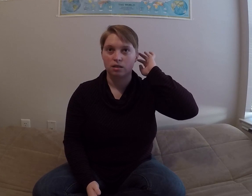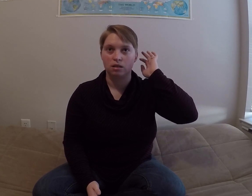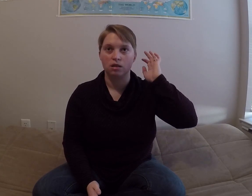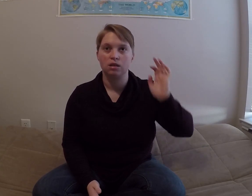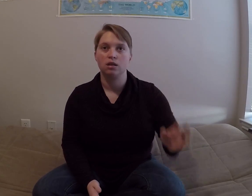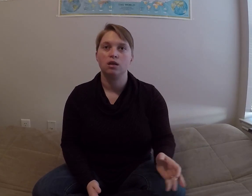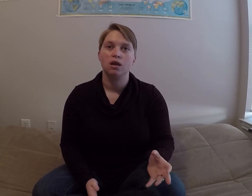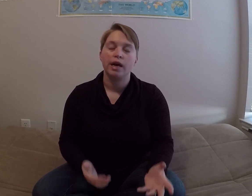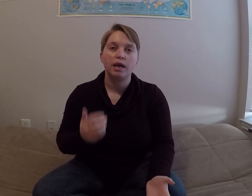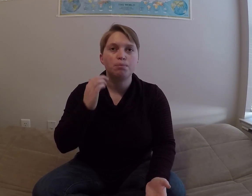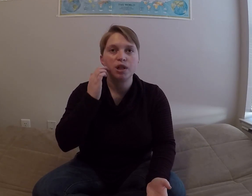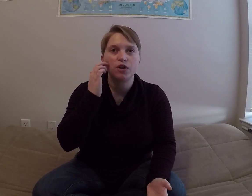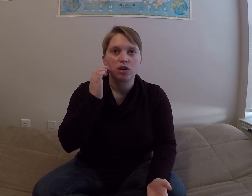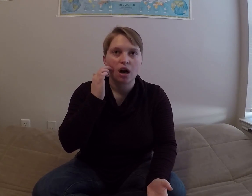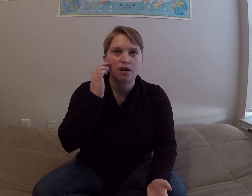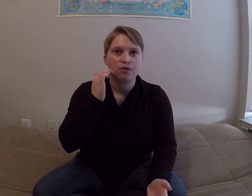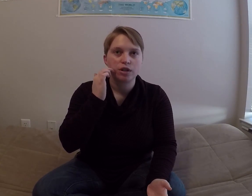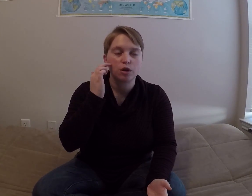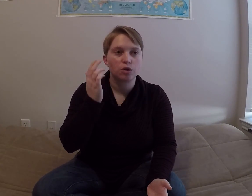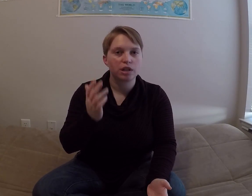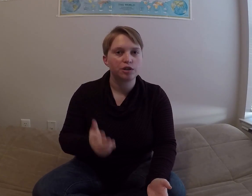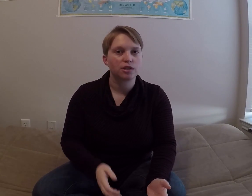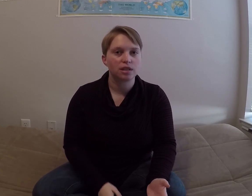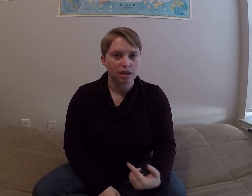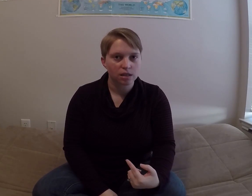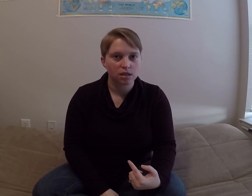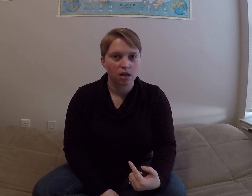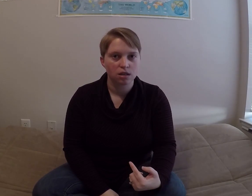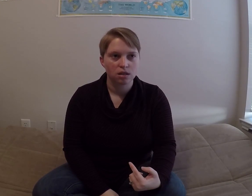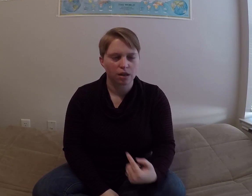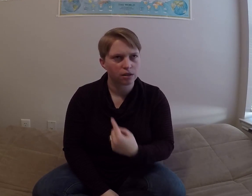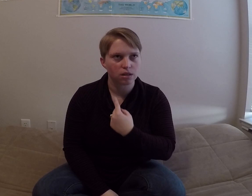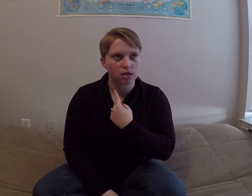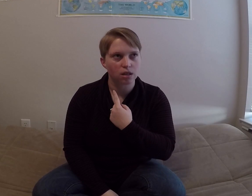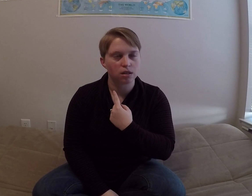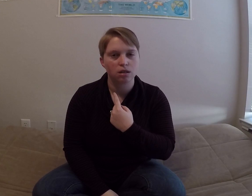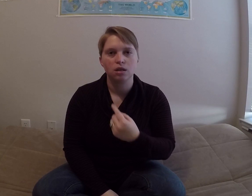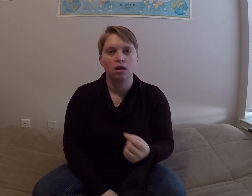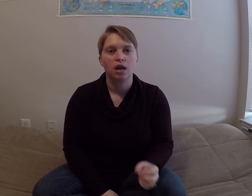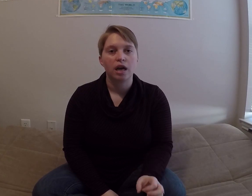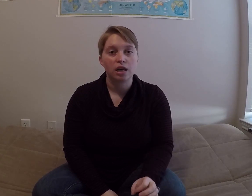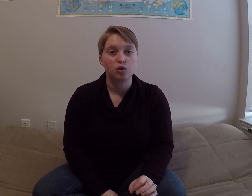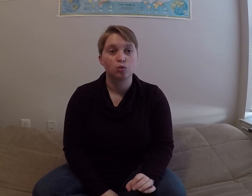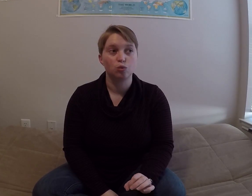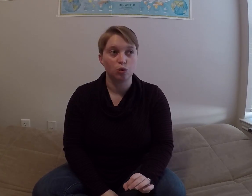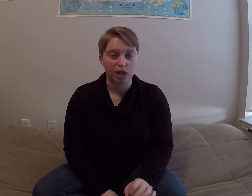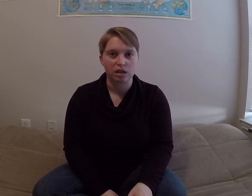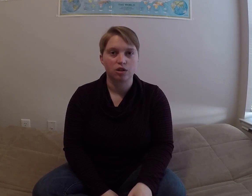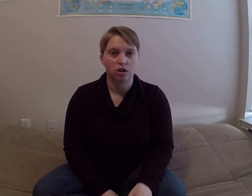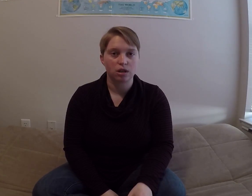And believe it or not, nucleus 6, I think 6, is really good.